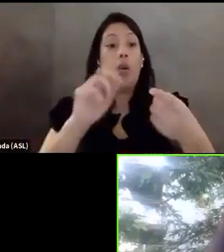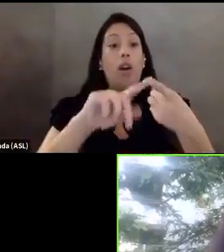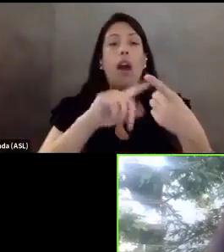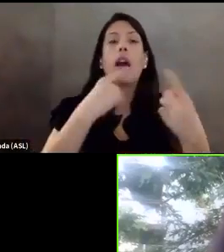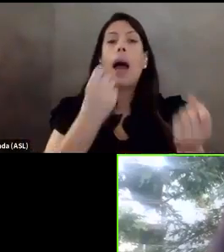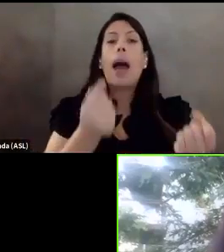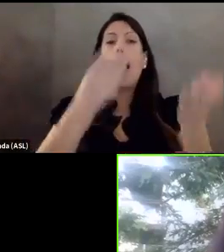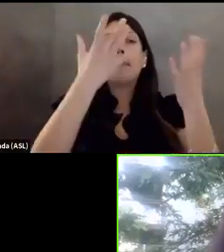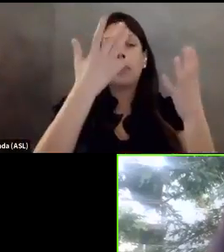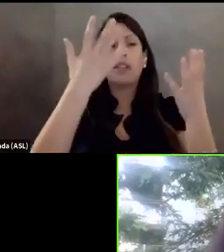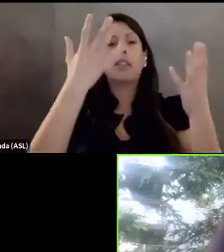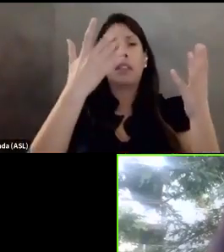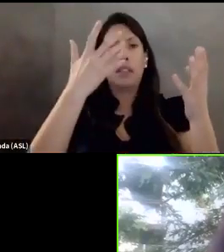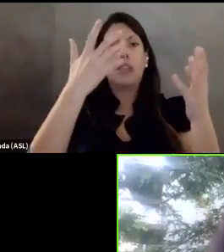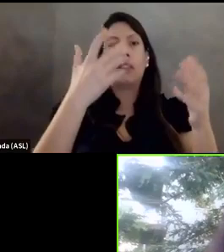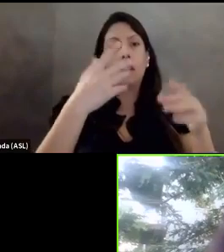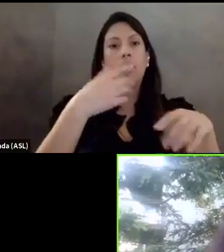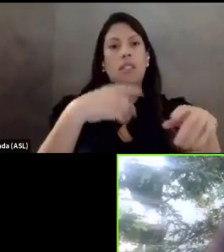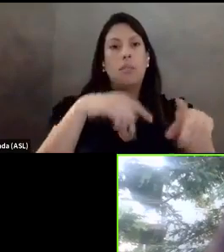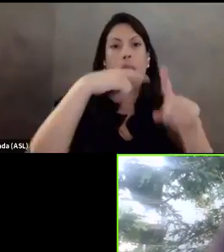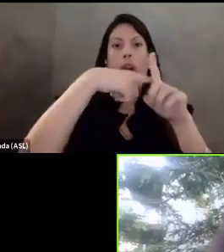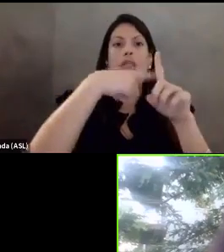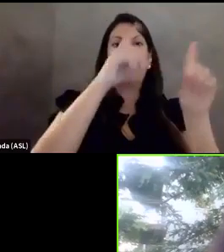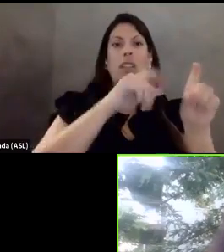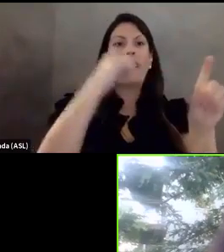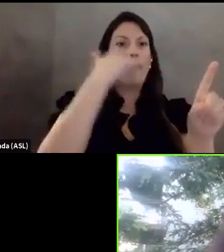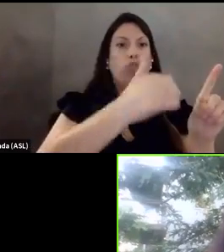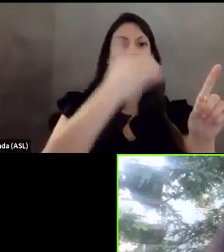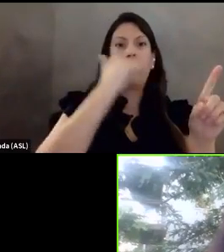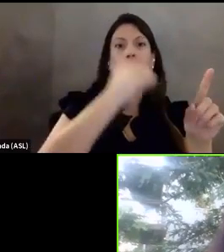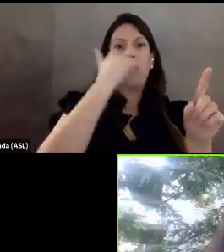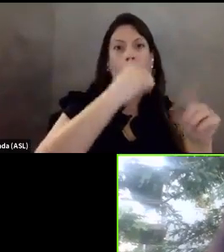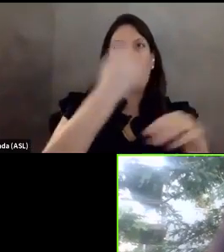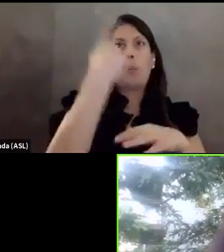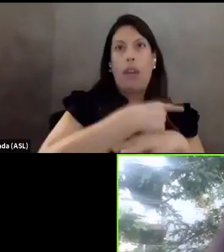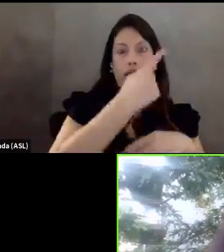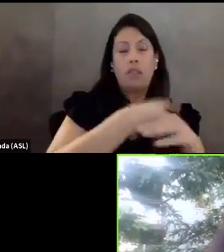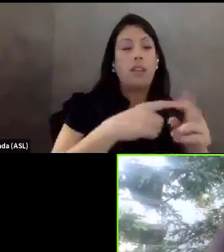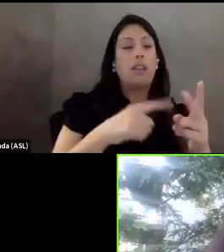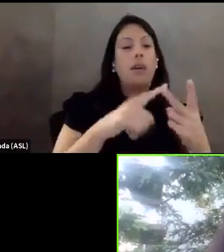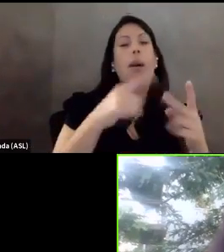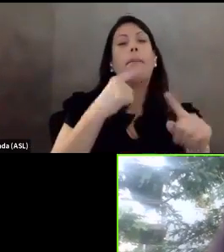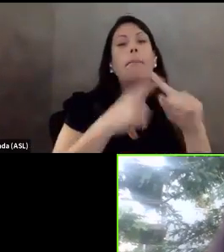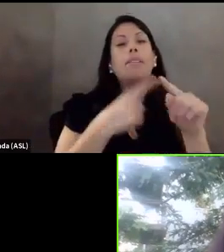positivity percentage overall in the county, and the third is a test positive